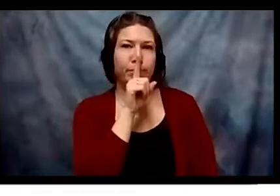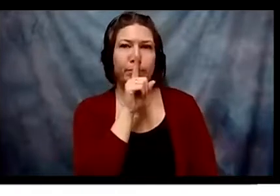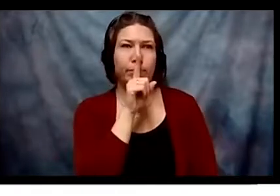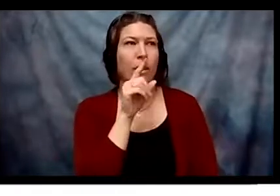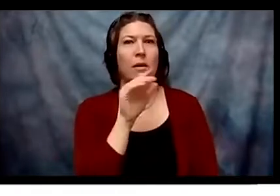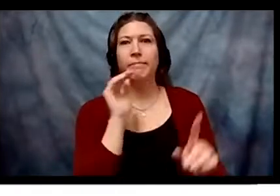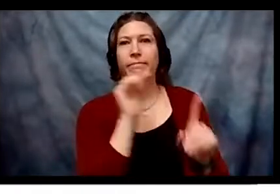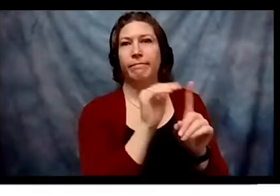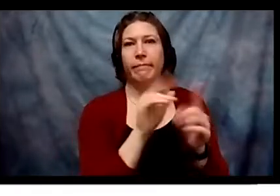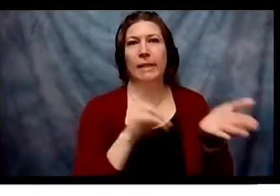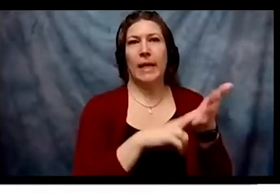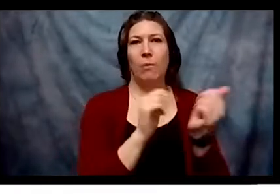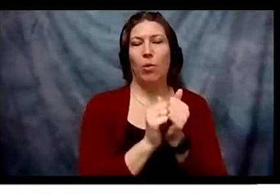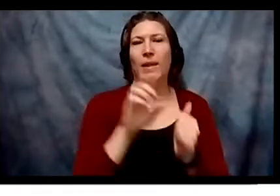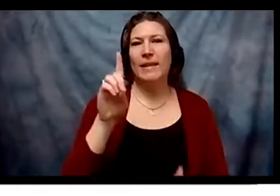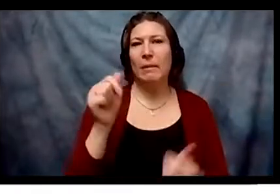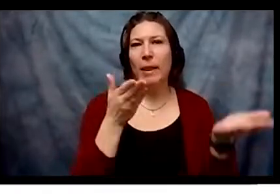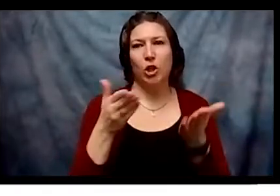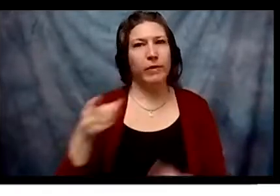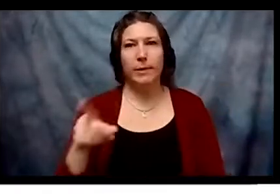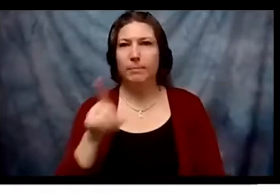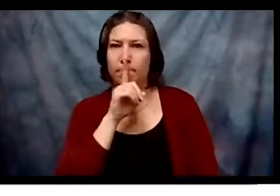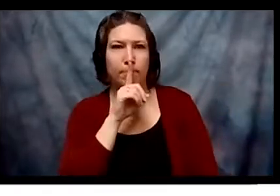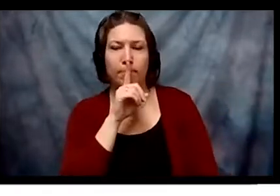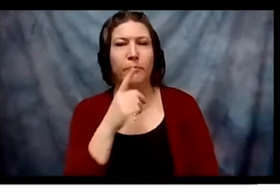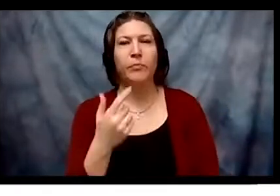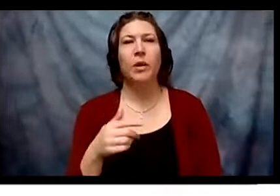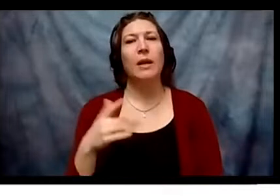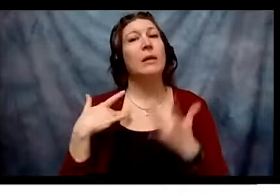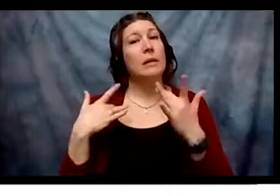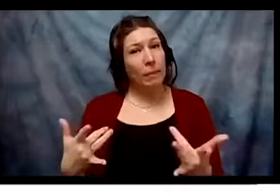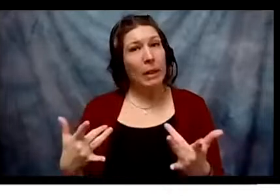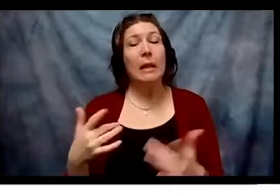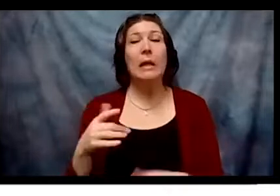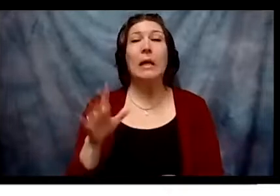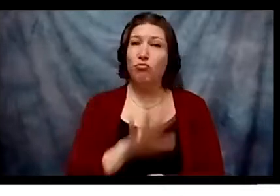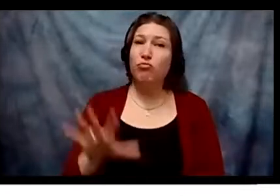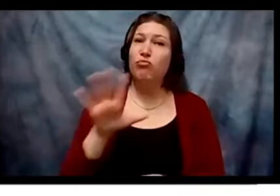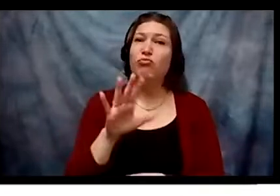Overall, disabled people typically represent 15 to 20 percent of any